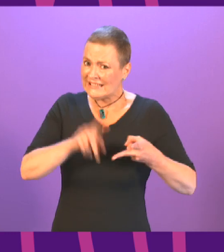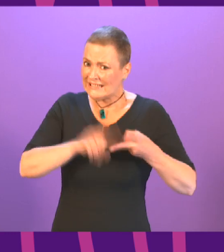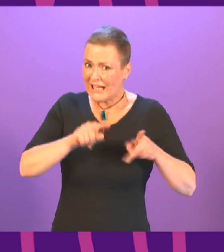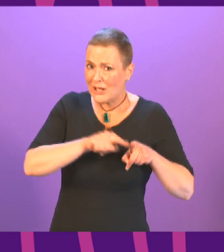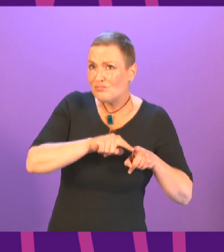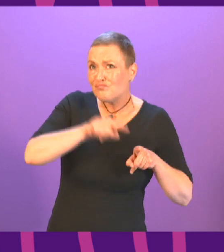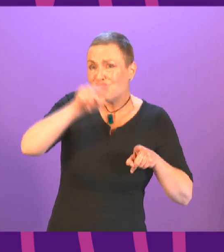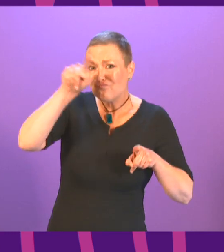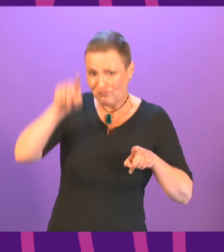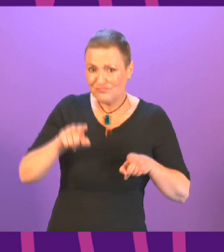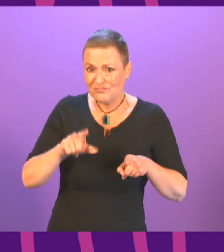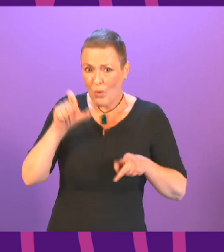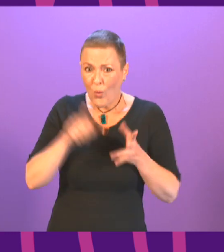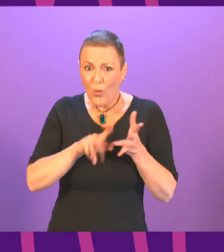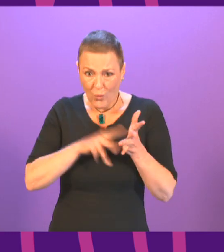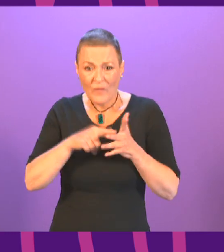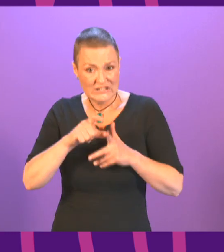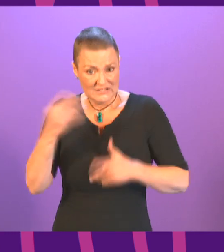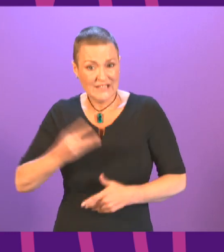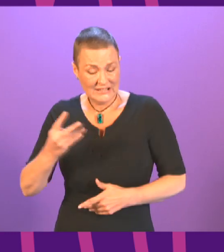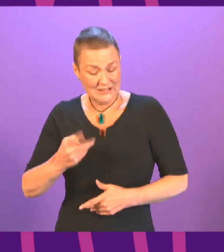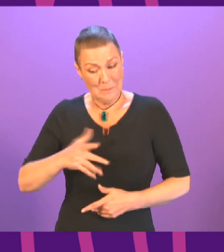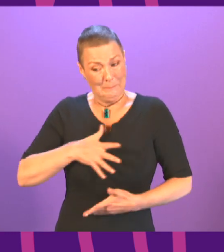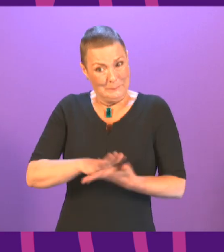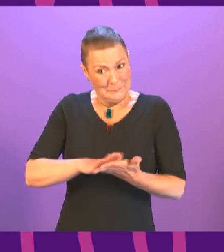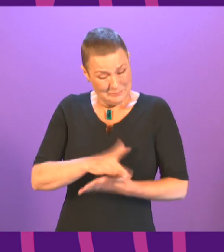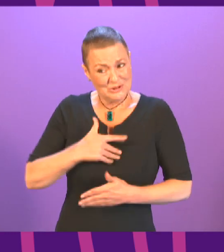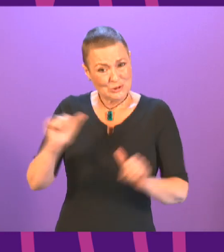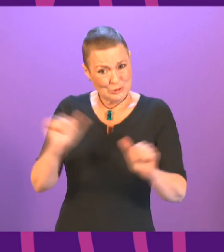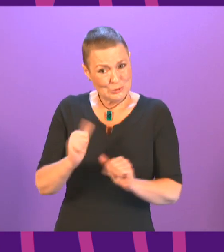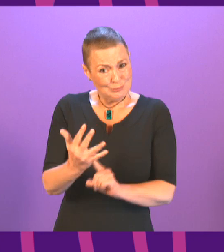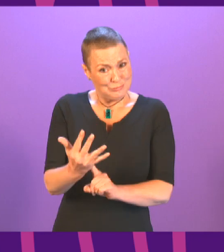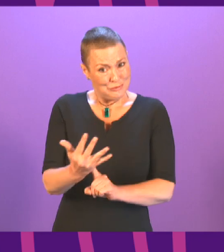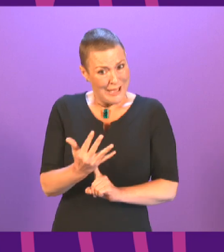and with that comes a second wave of pressure. I go back to what Professor Jackie Taylor